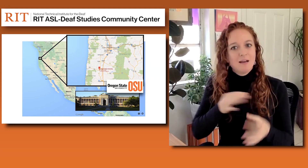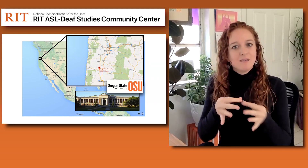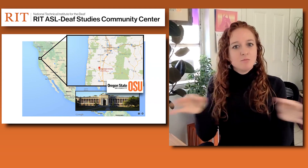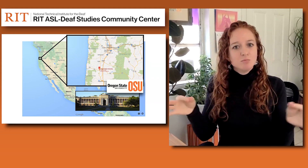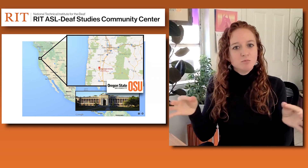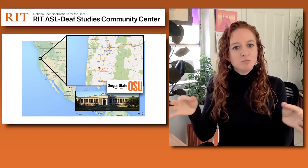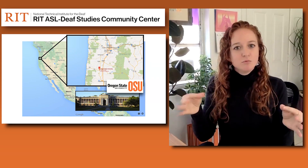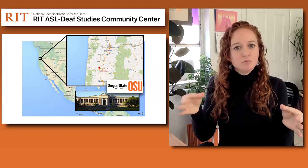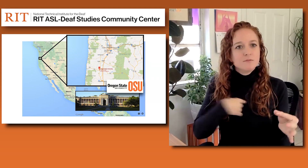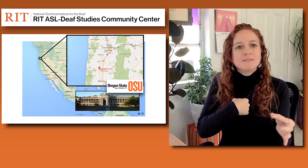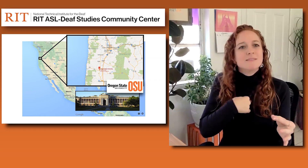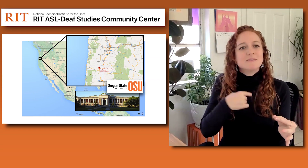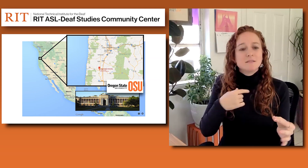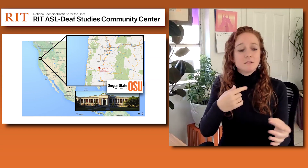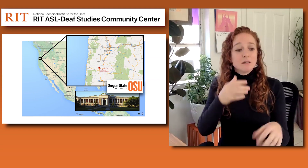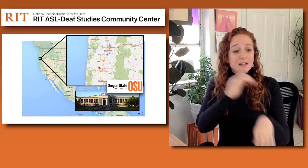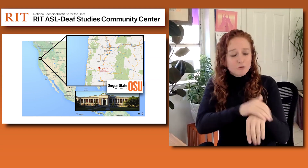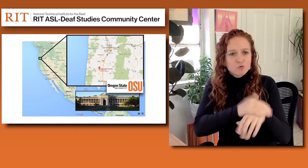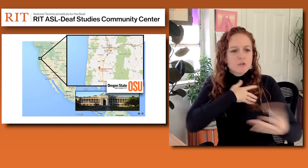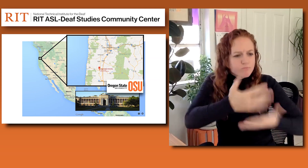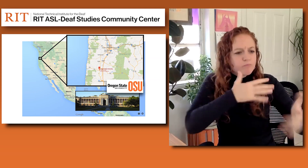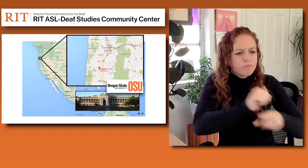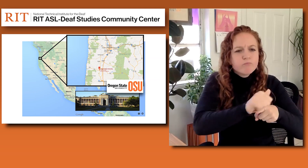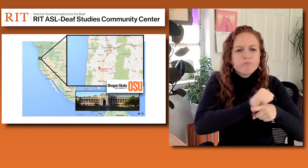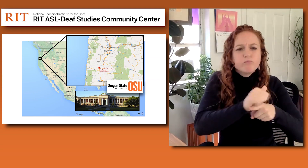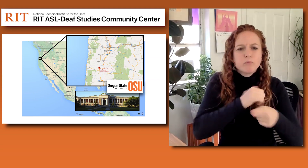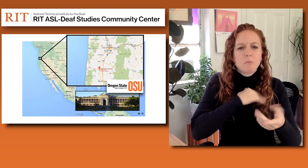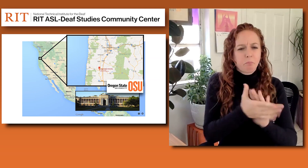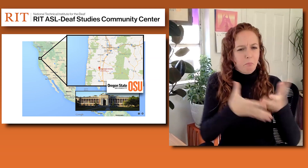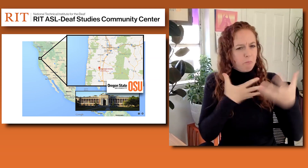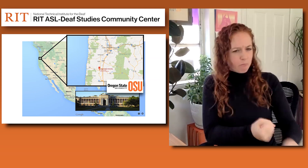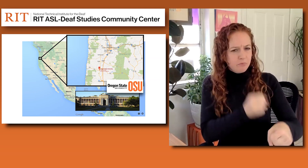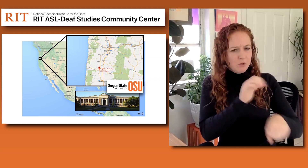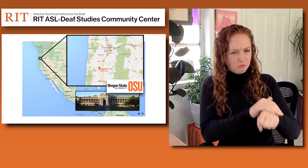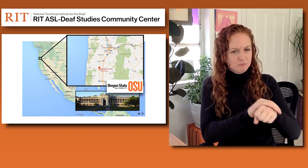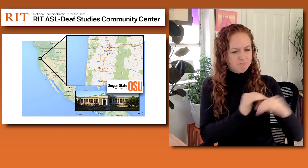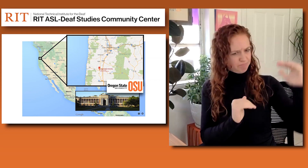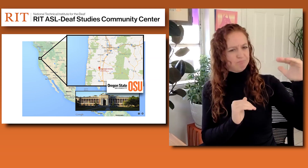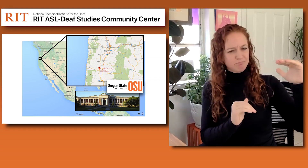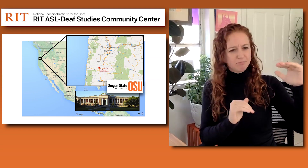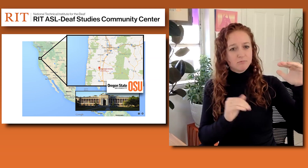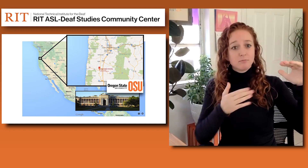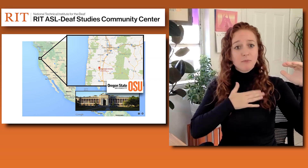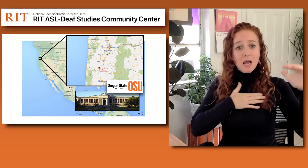in my own language. I became very confident with my English skills.